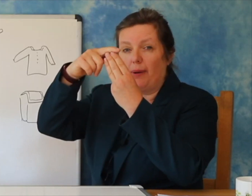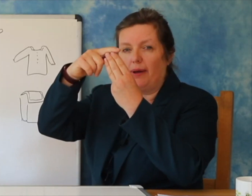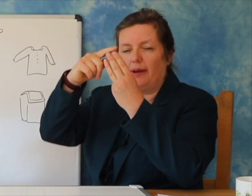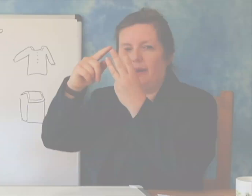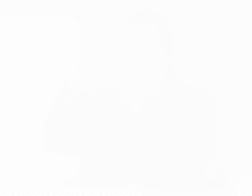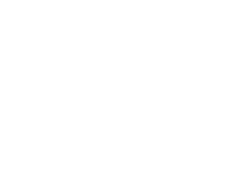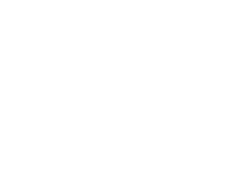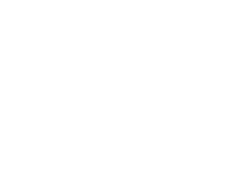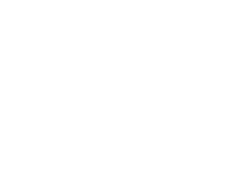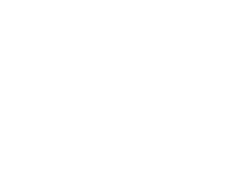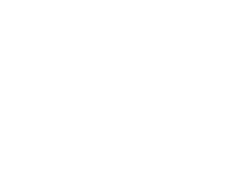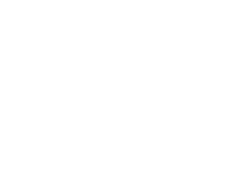cos